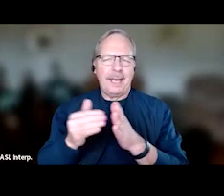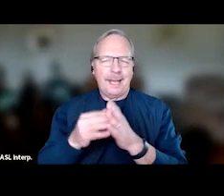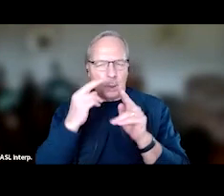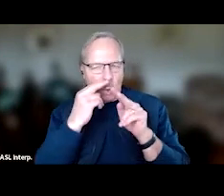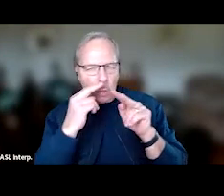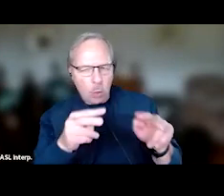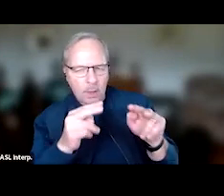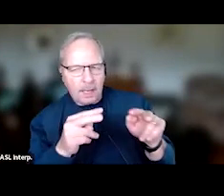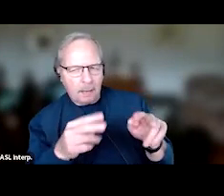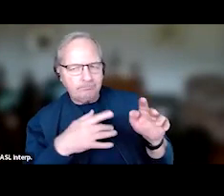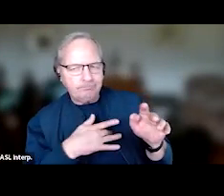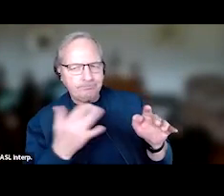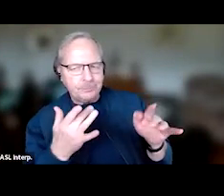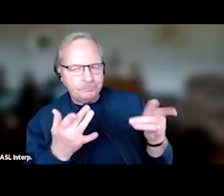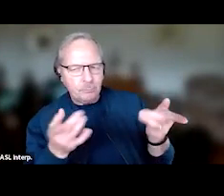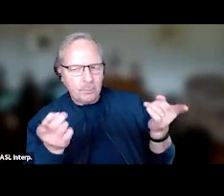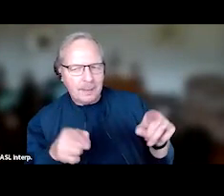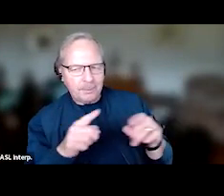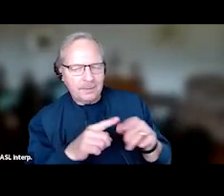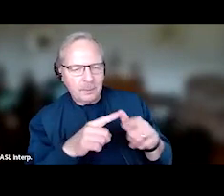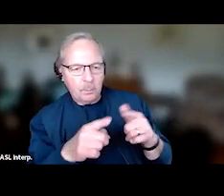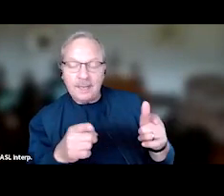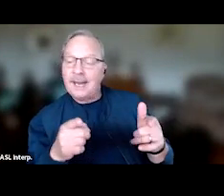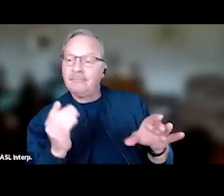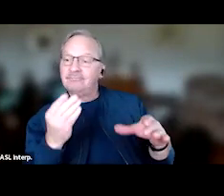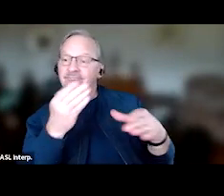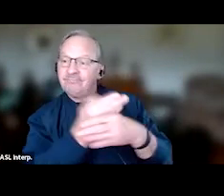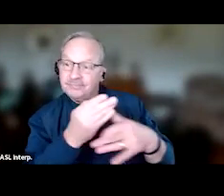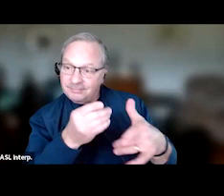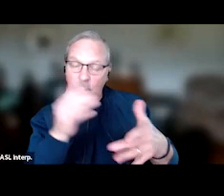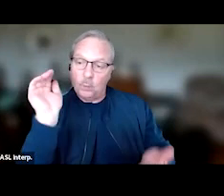so that we can formulate interventions that reduce those.